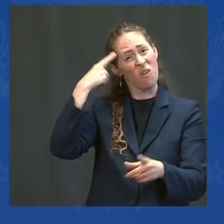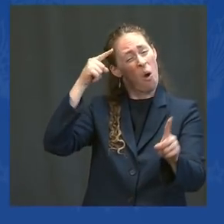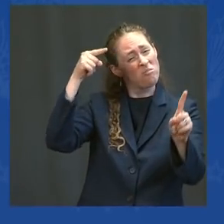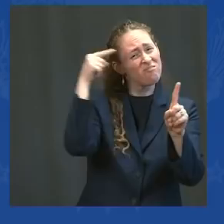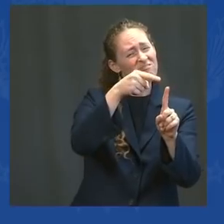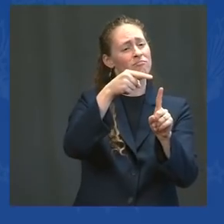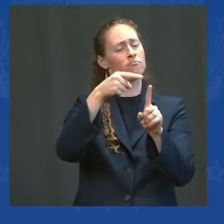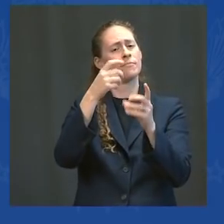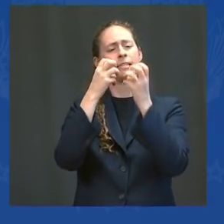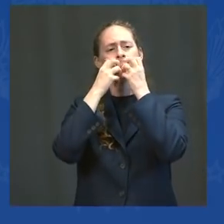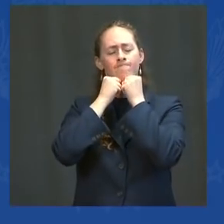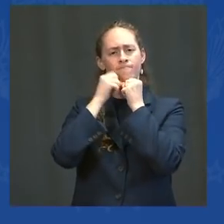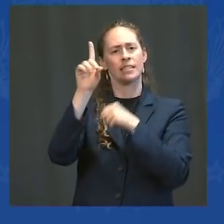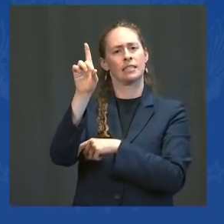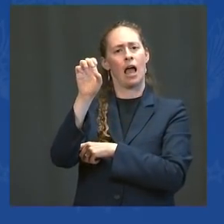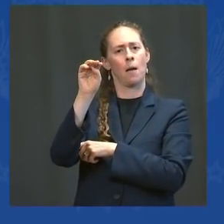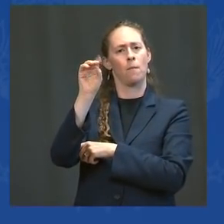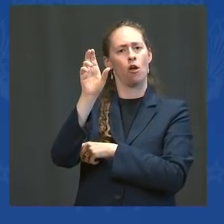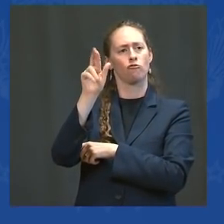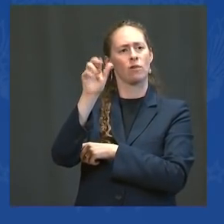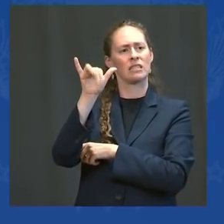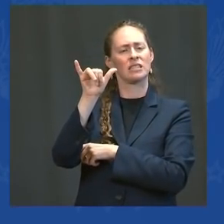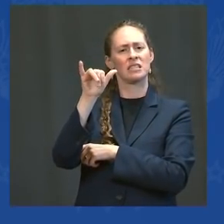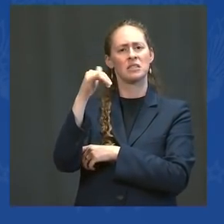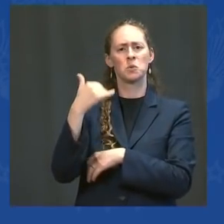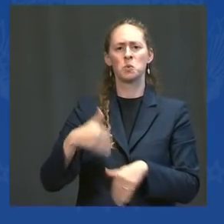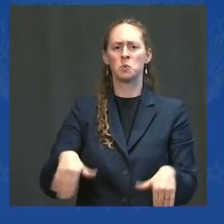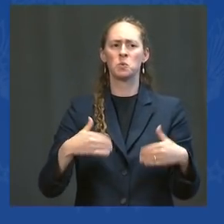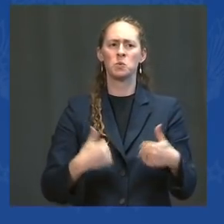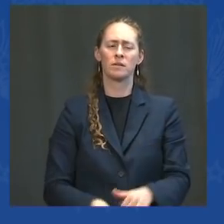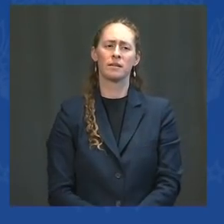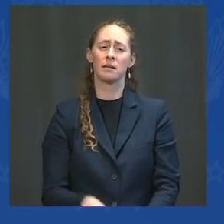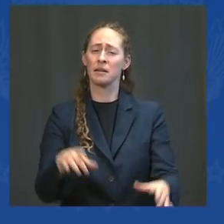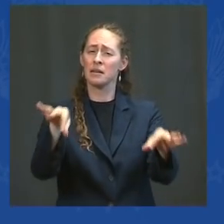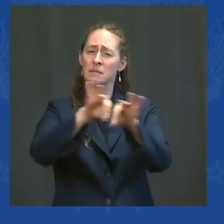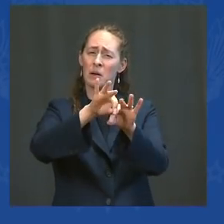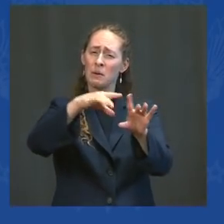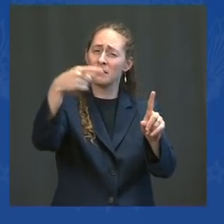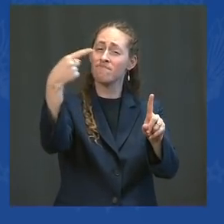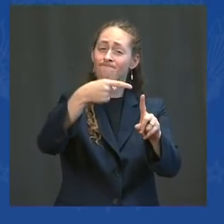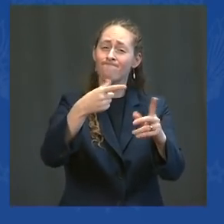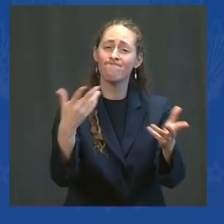My fellow Americans, let's remember what this was all about. It was a violent attempt to overturn